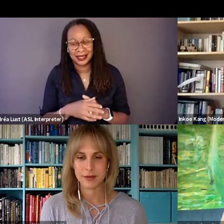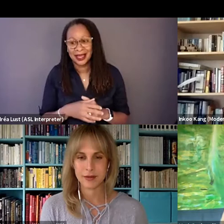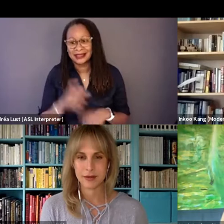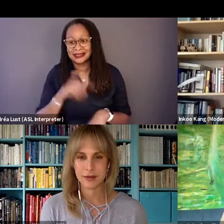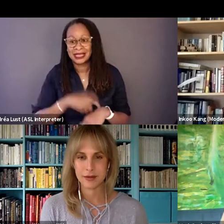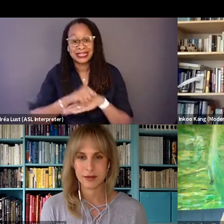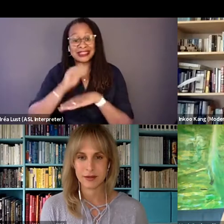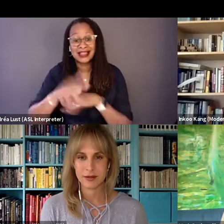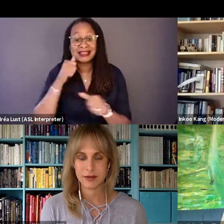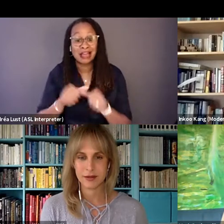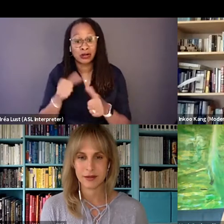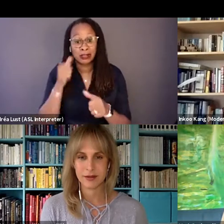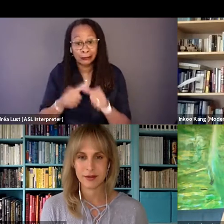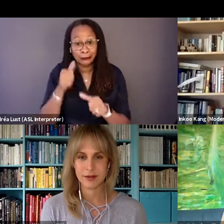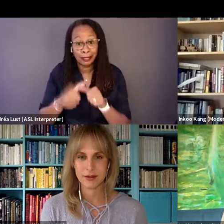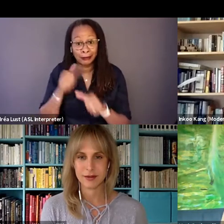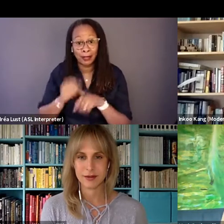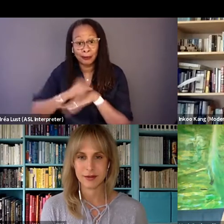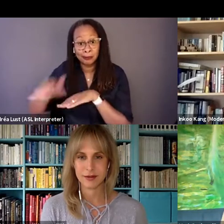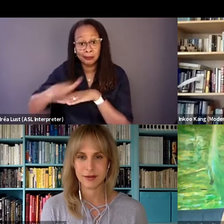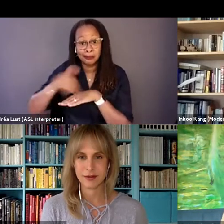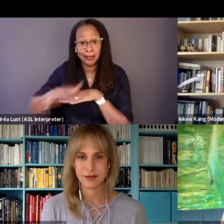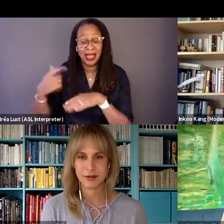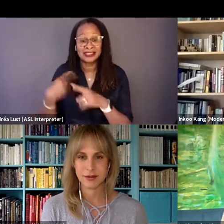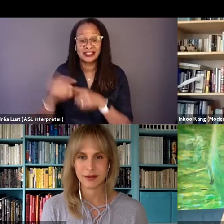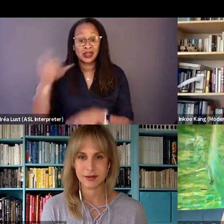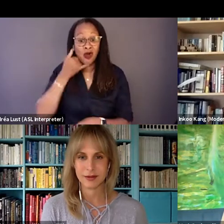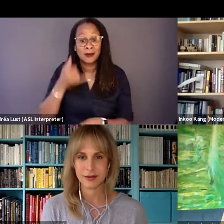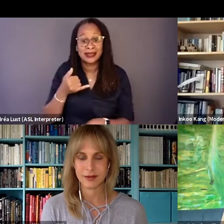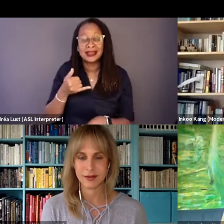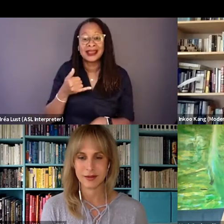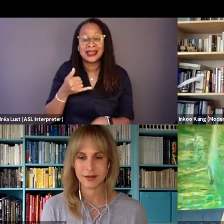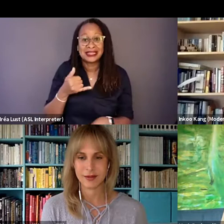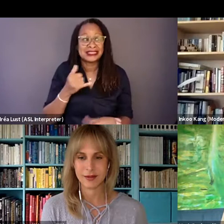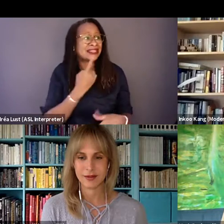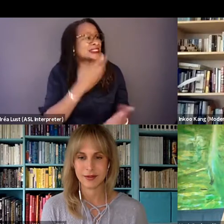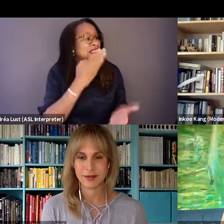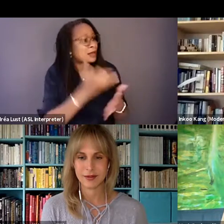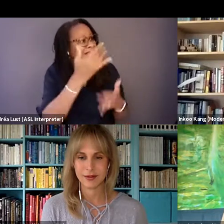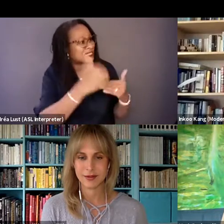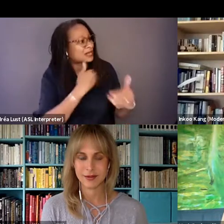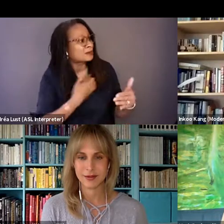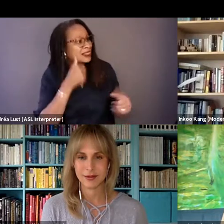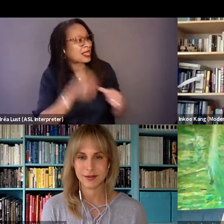letter after letter to people until they would call me and tell me to stop sending letters, and that's when I would talk to them. But nobody really wanted to talk to me.